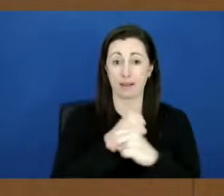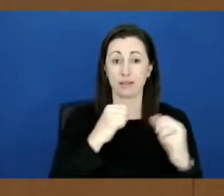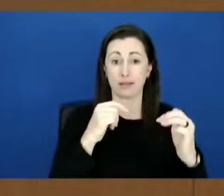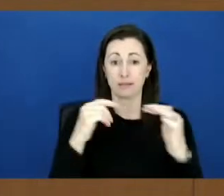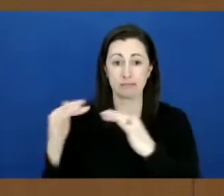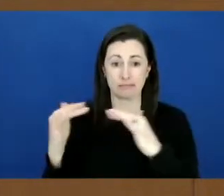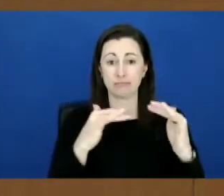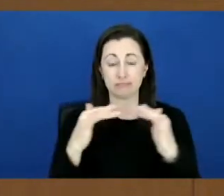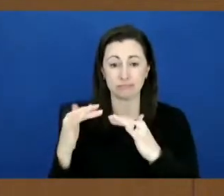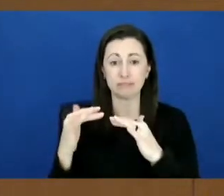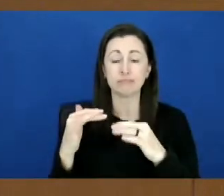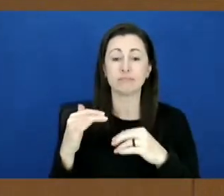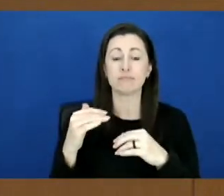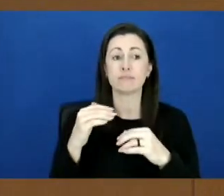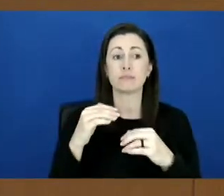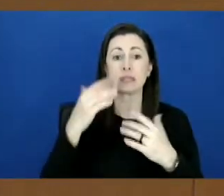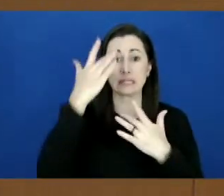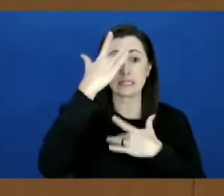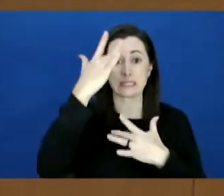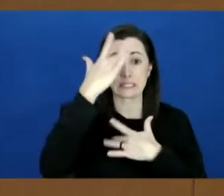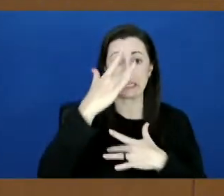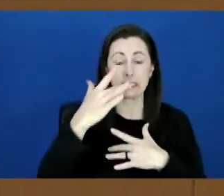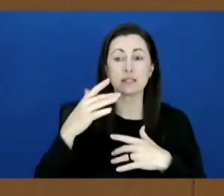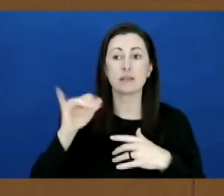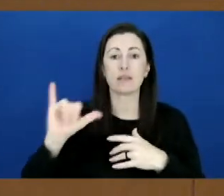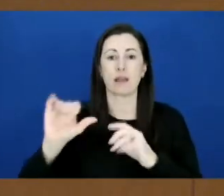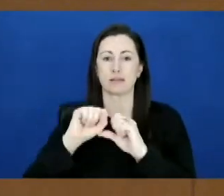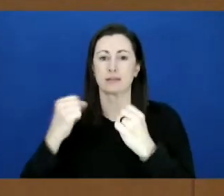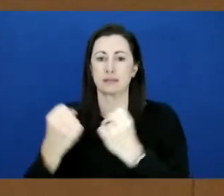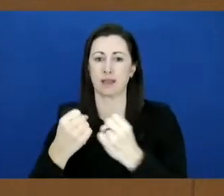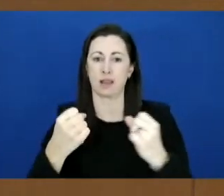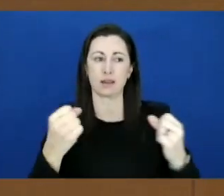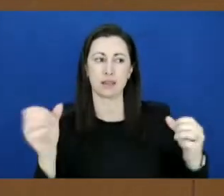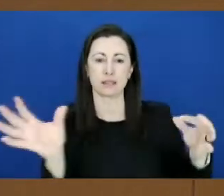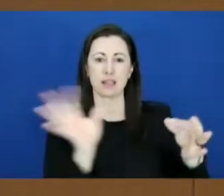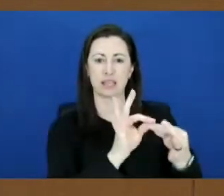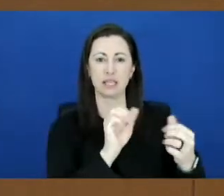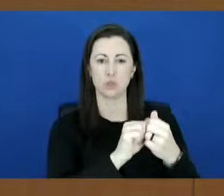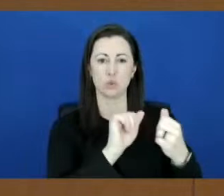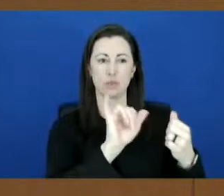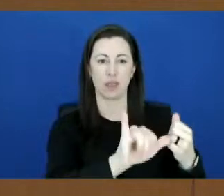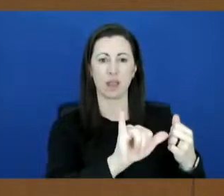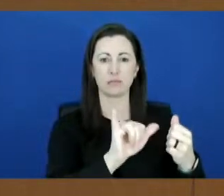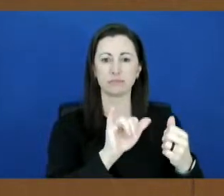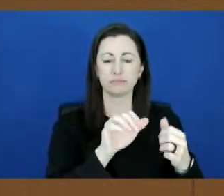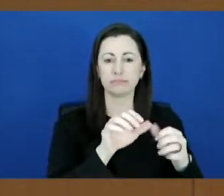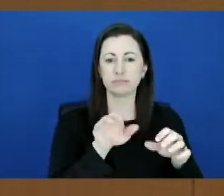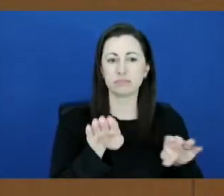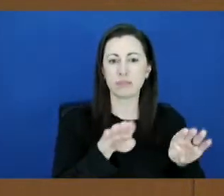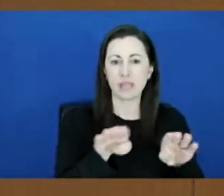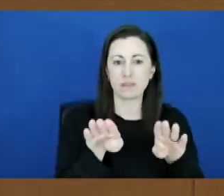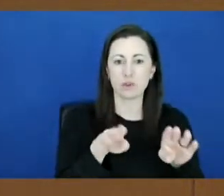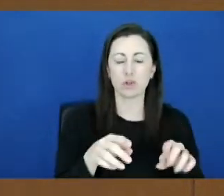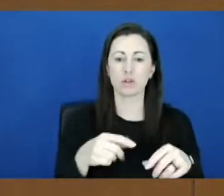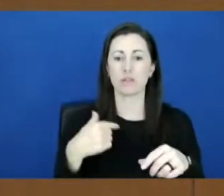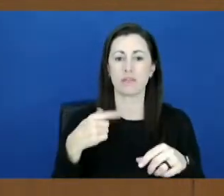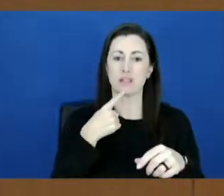THAT WE ARE ROUTINELY BLAMED FOR.